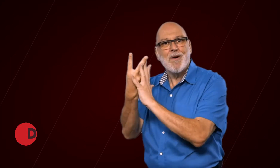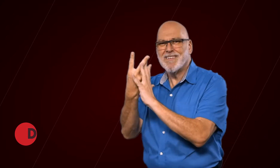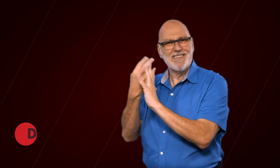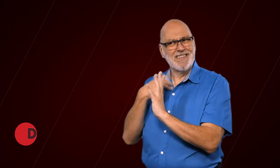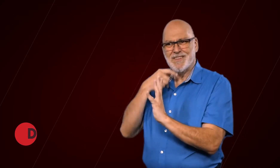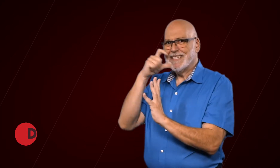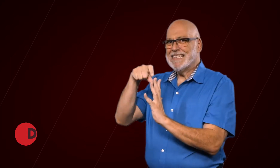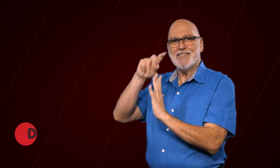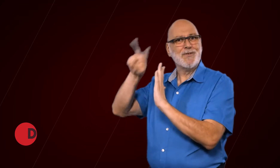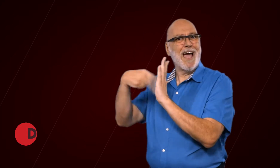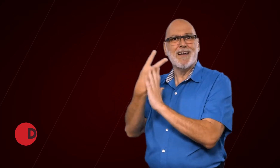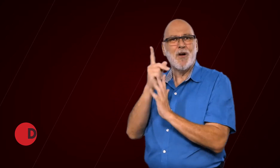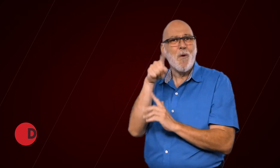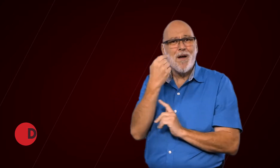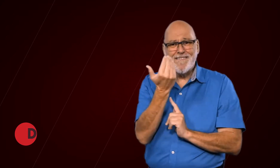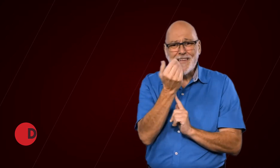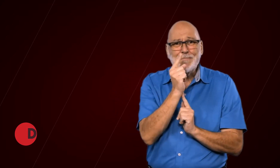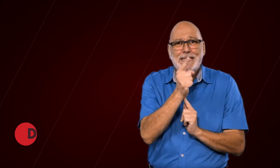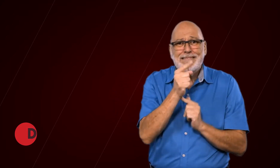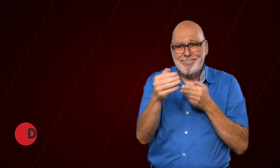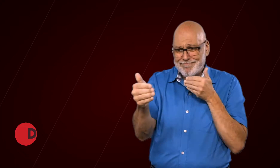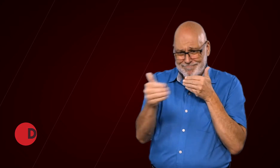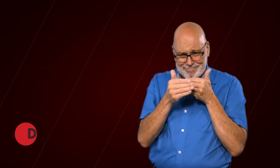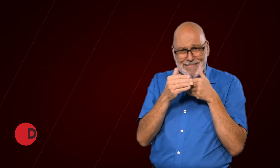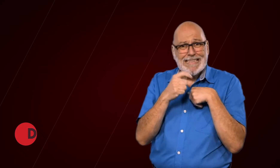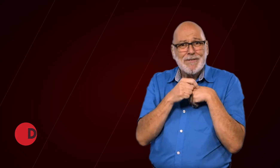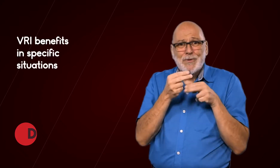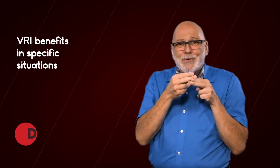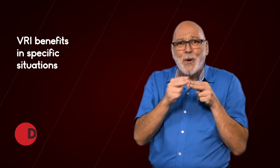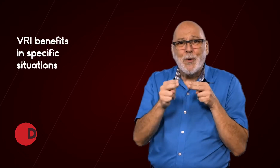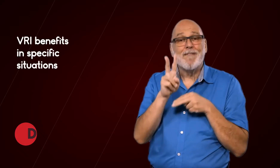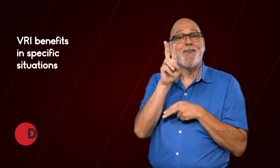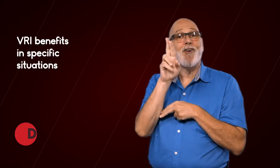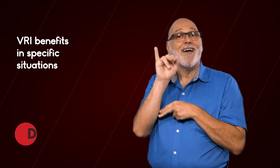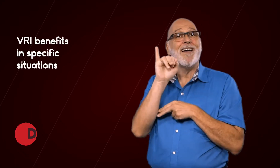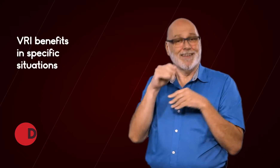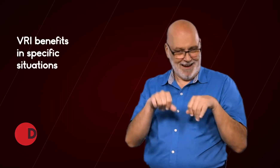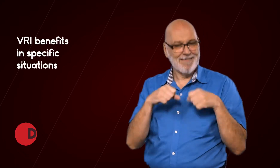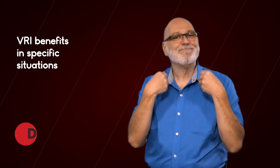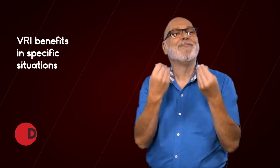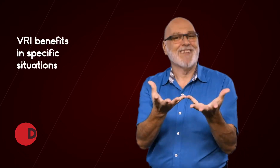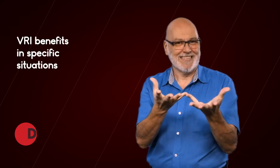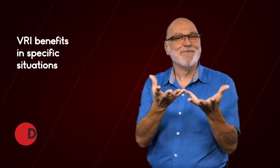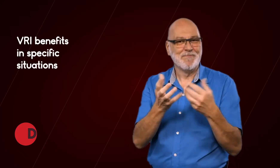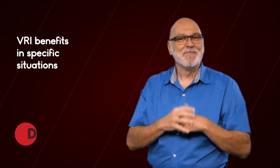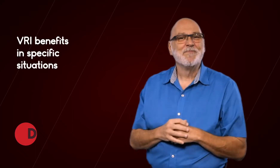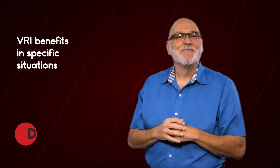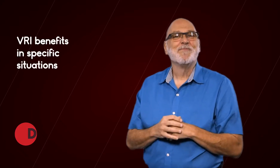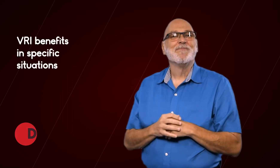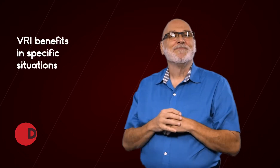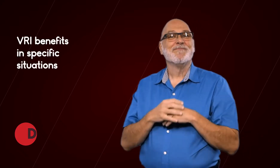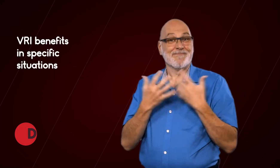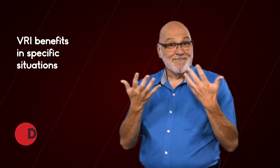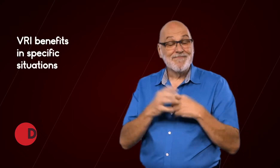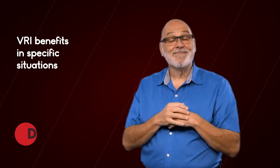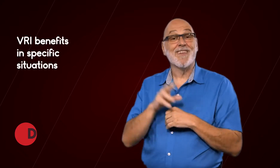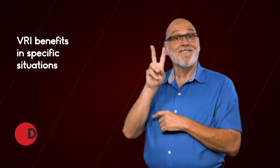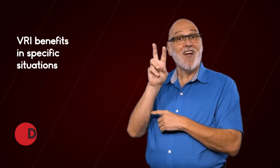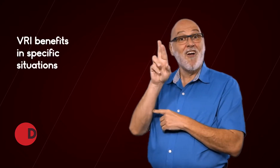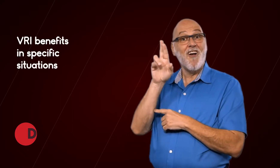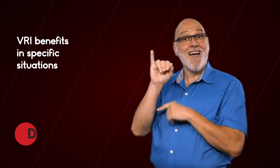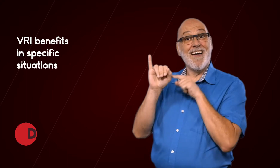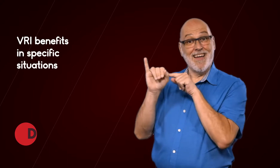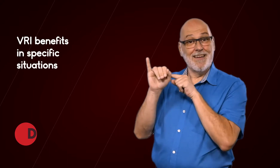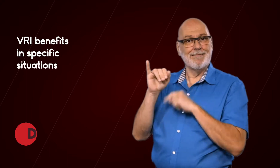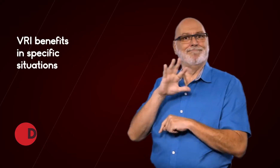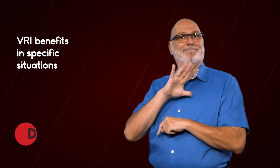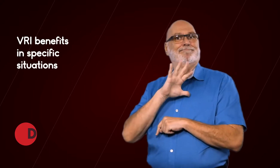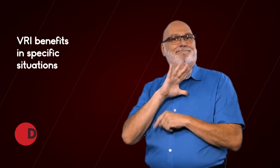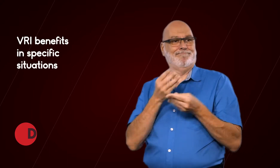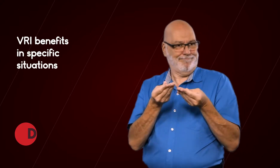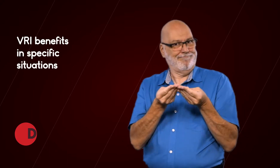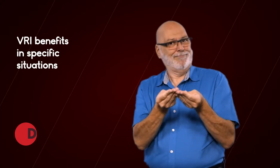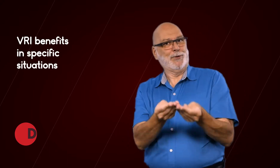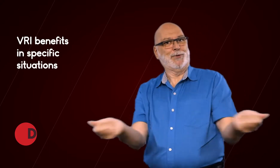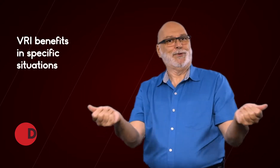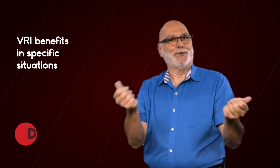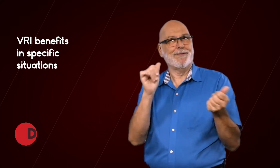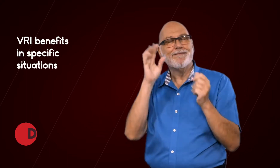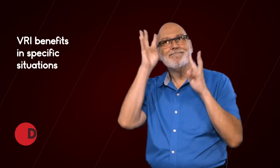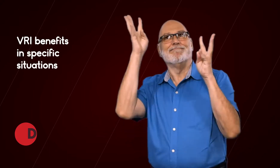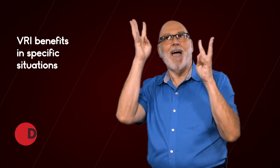that may take substantially less time. VRI could be used as a good solution.